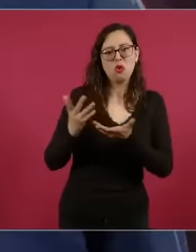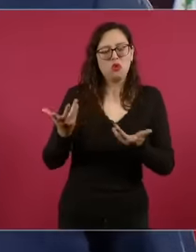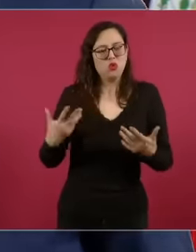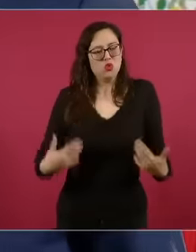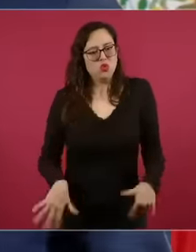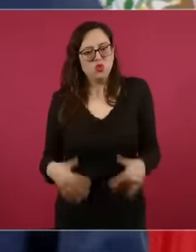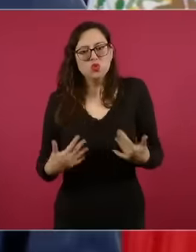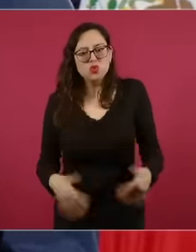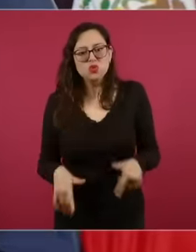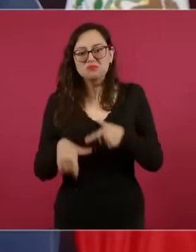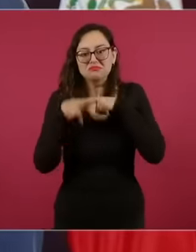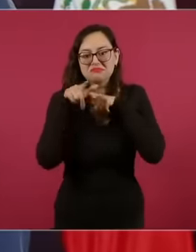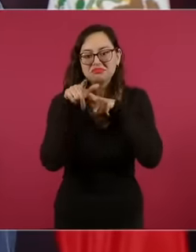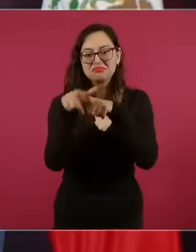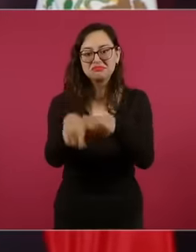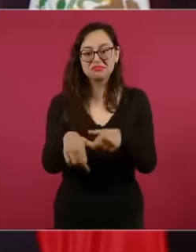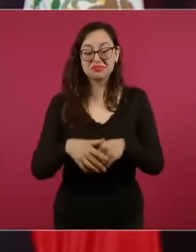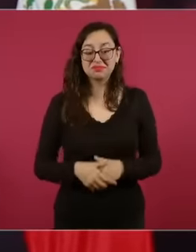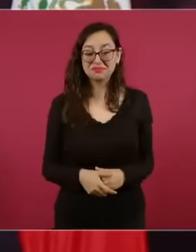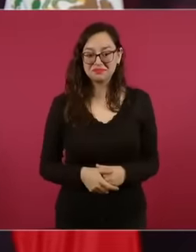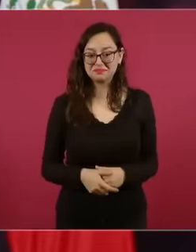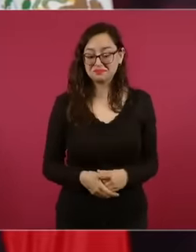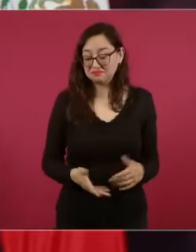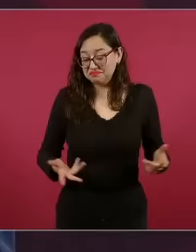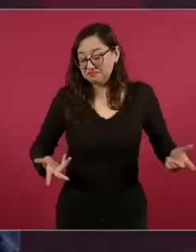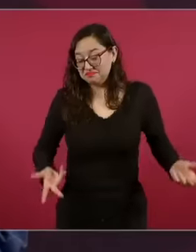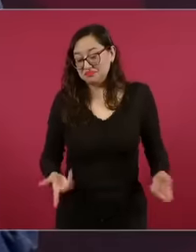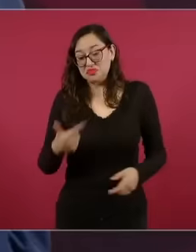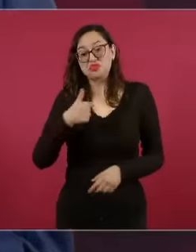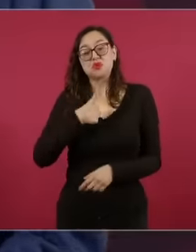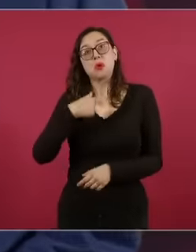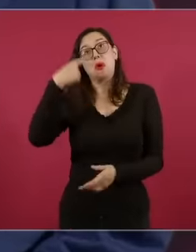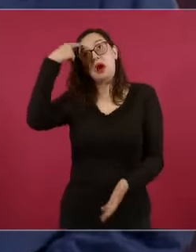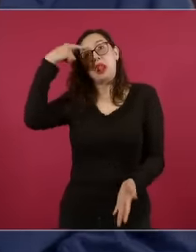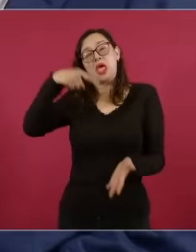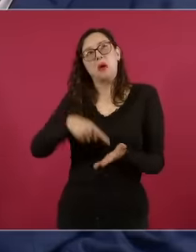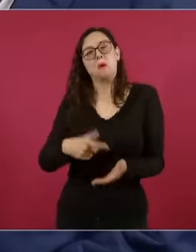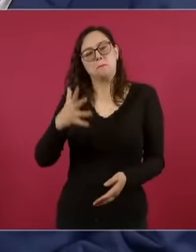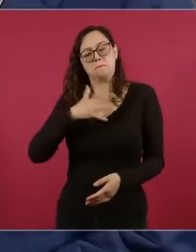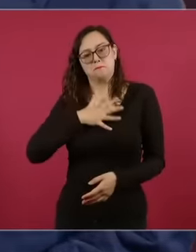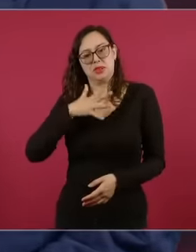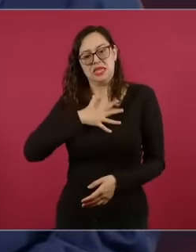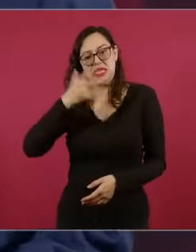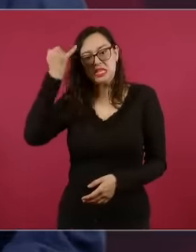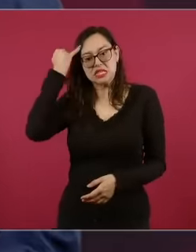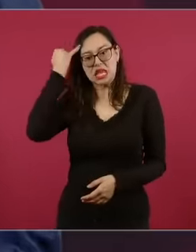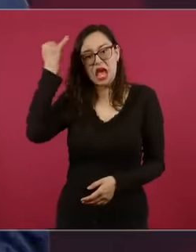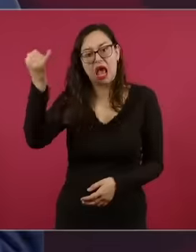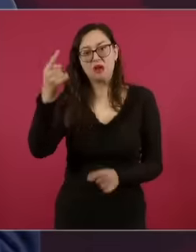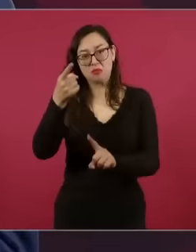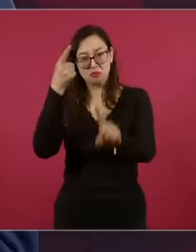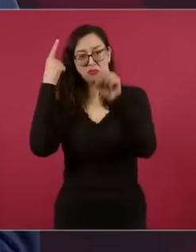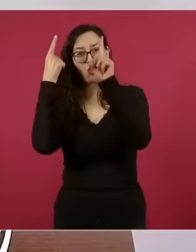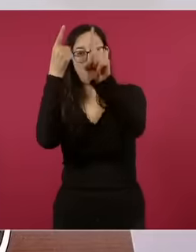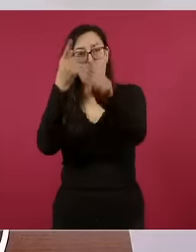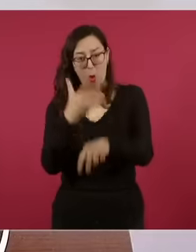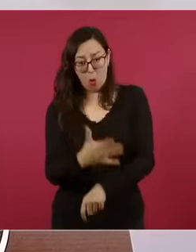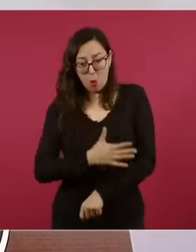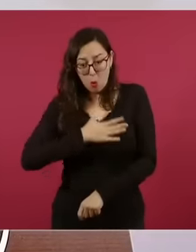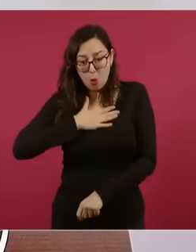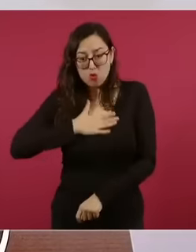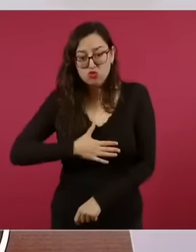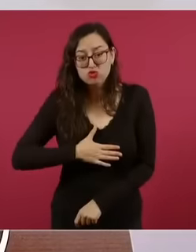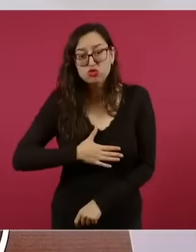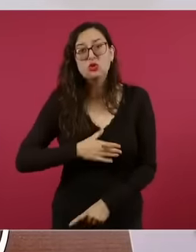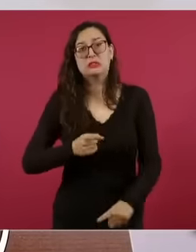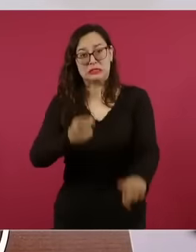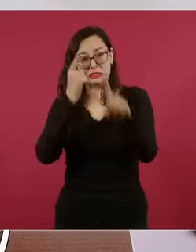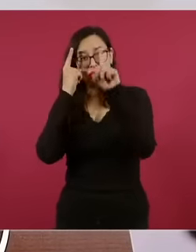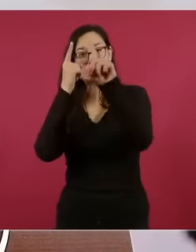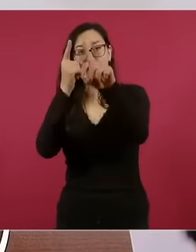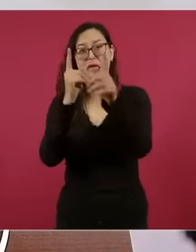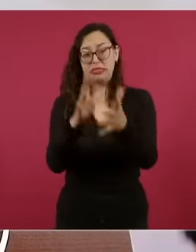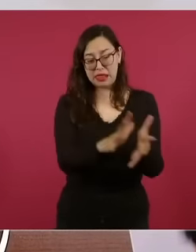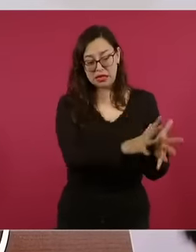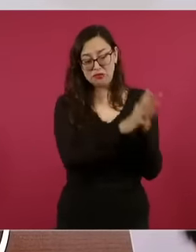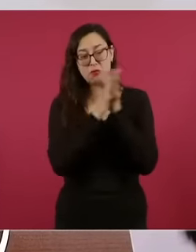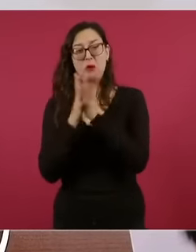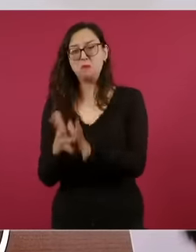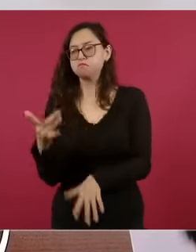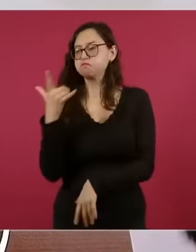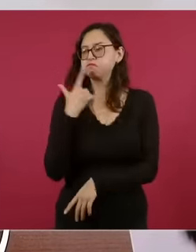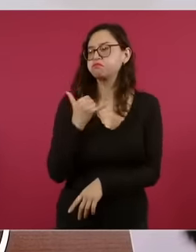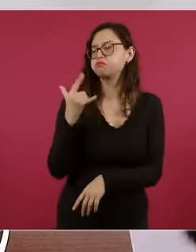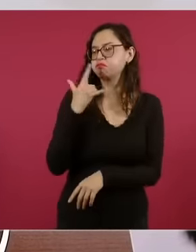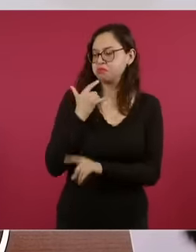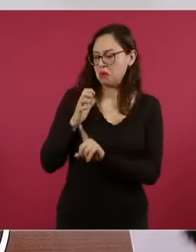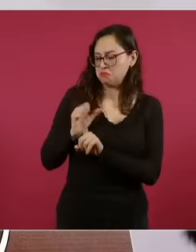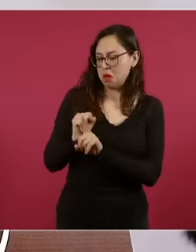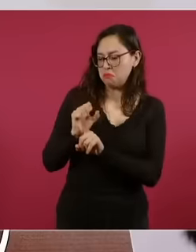just cause when you fight for a transformation one has to be willing to pay dues